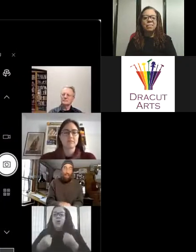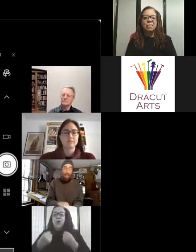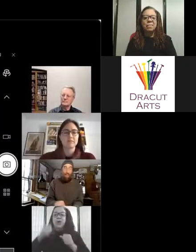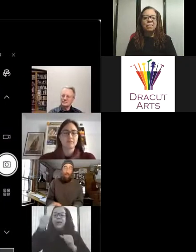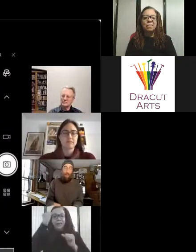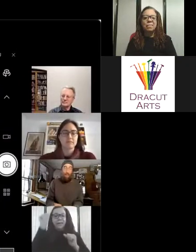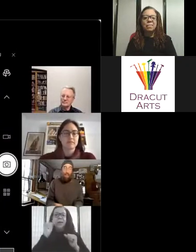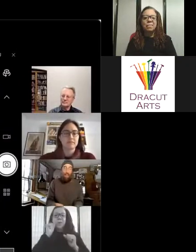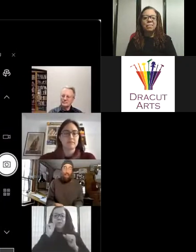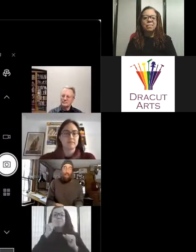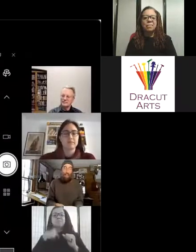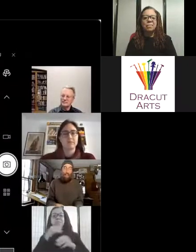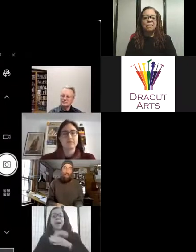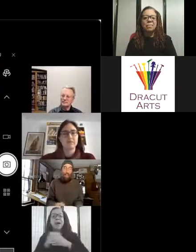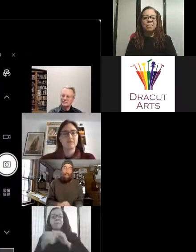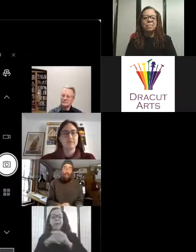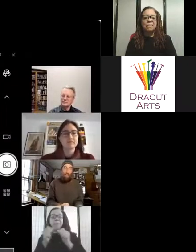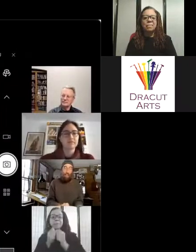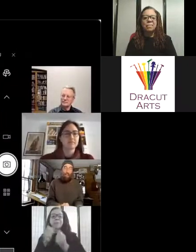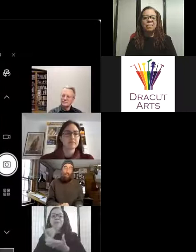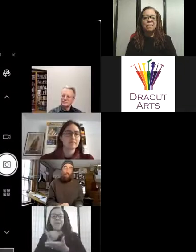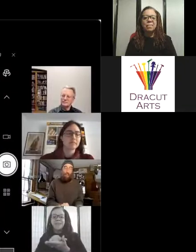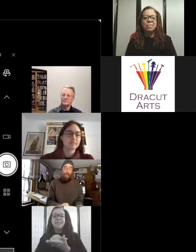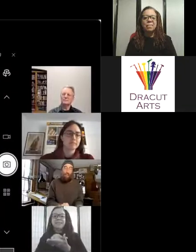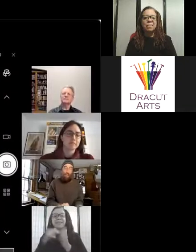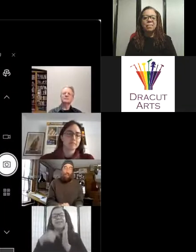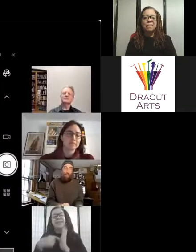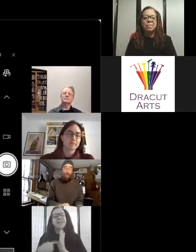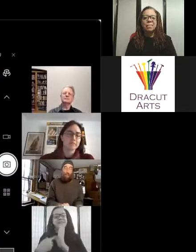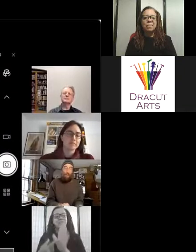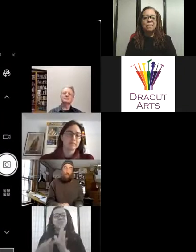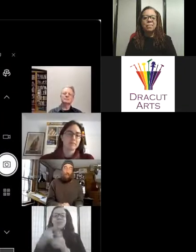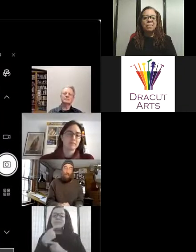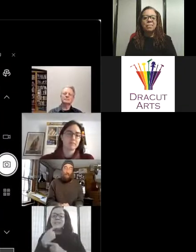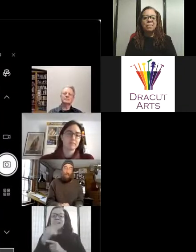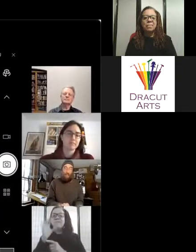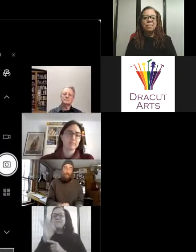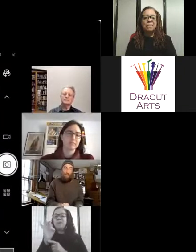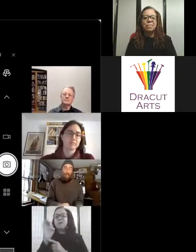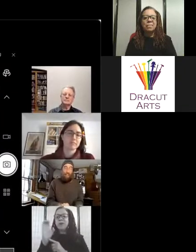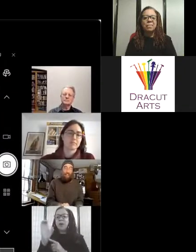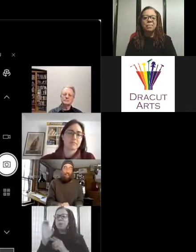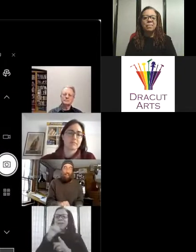And I'm comfortable with that. I think that's showing like, like I started out saying, Freeman Colby did not look like this you knowi,